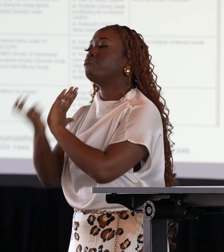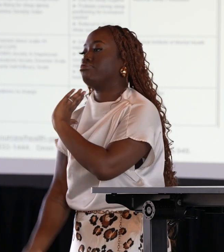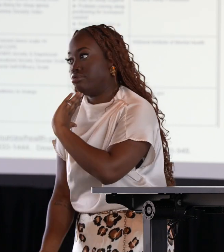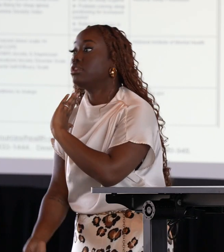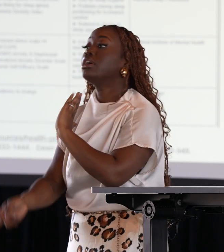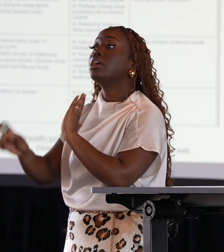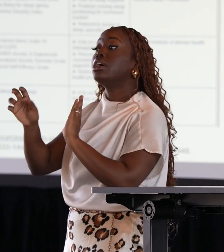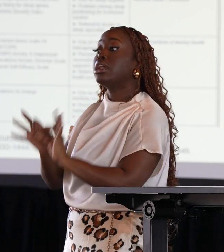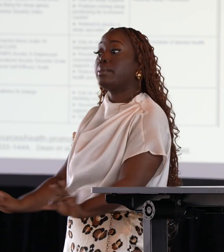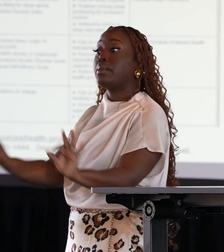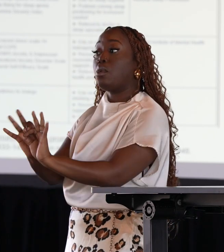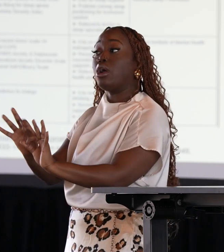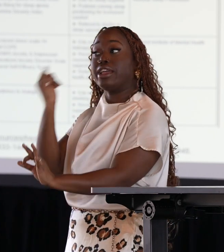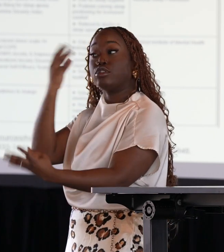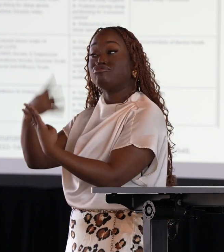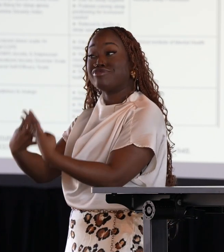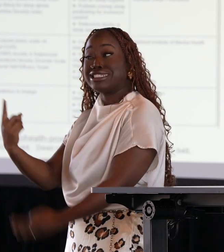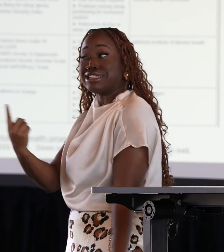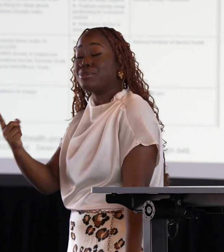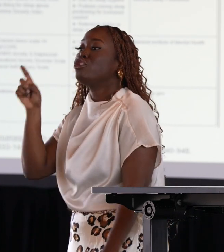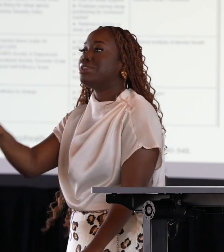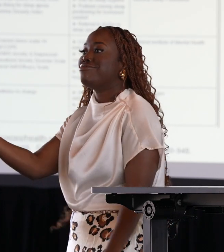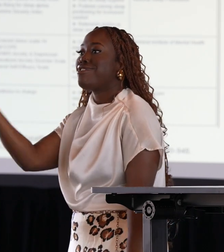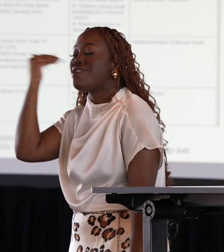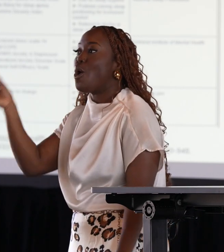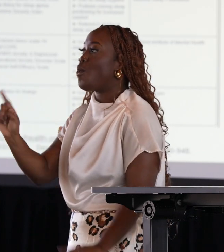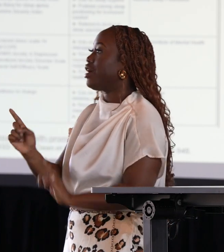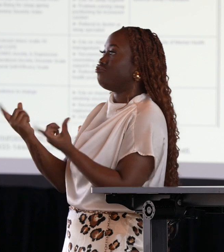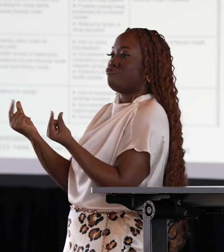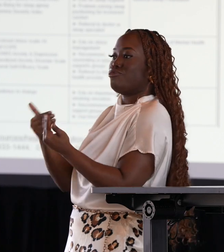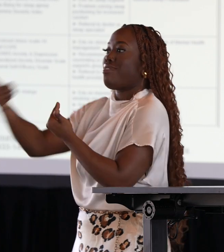importantly, if you screen something, you need to know where to where to go. From there, there's a positive